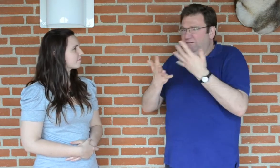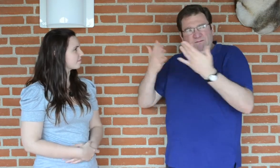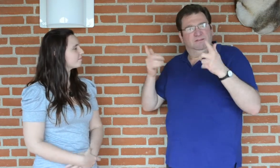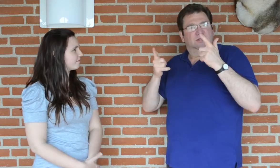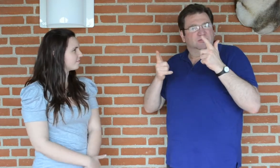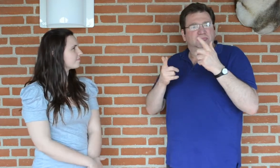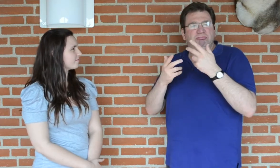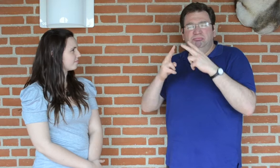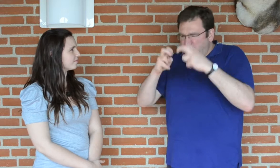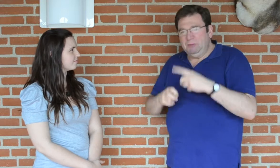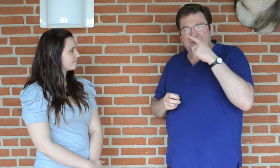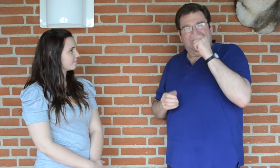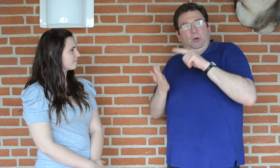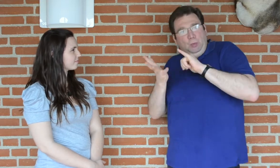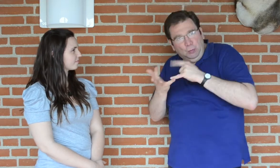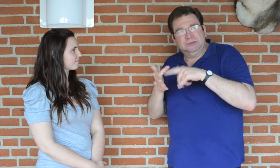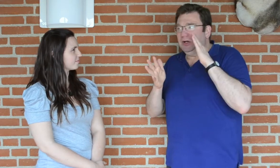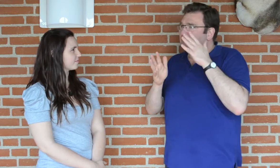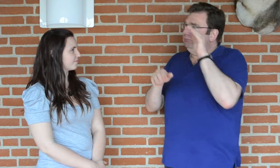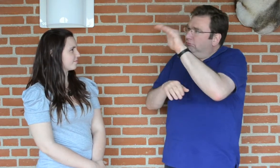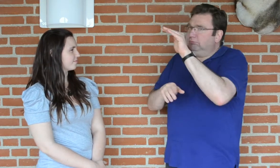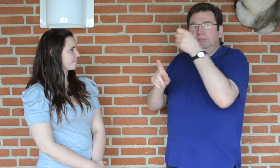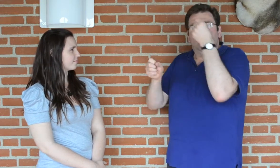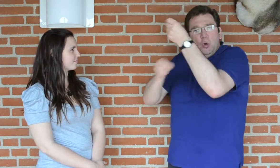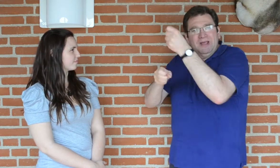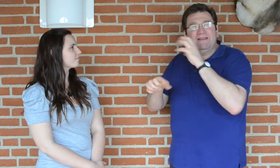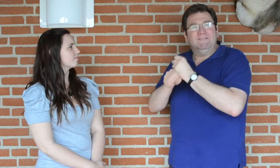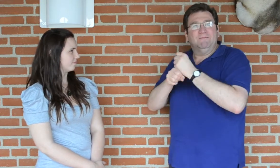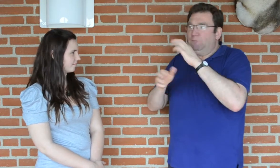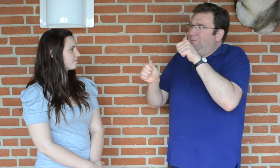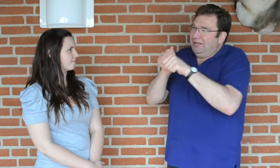is equal. There are many research out there that people can use for lobbying purposes with the government for